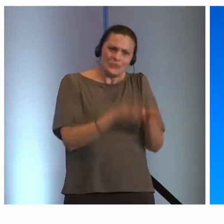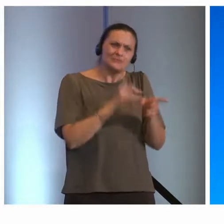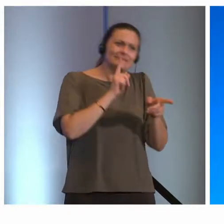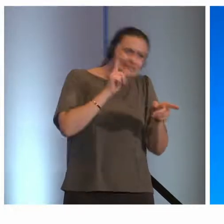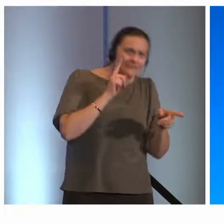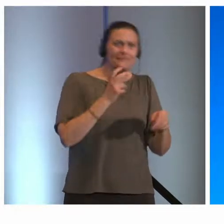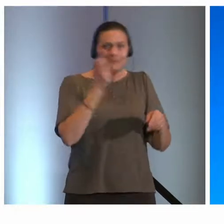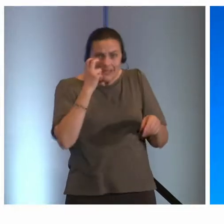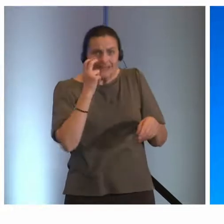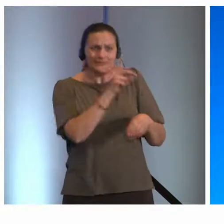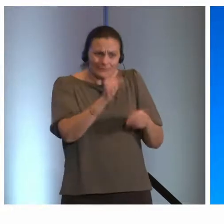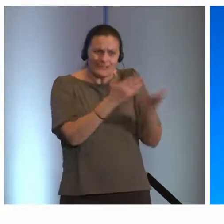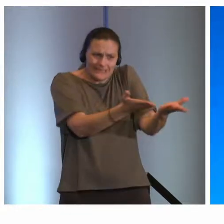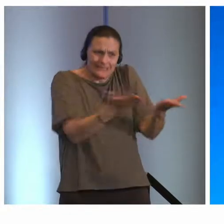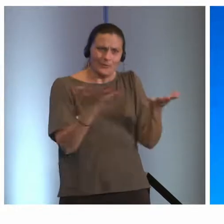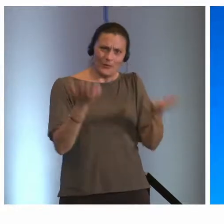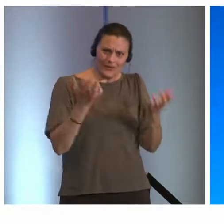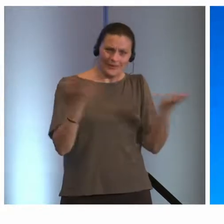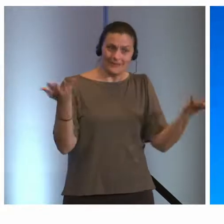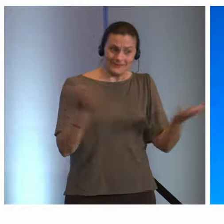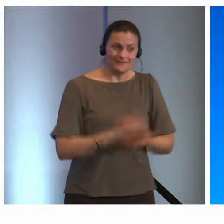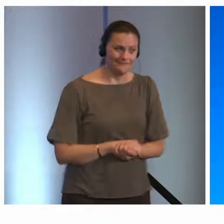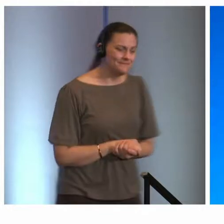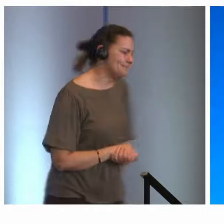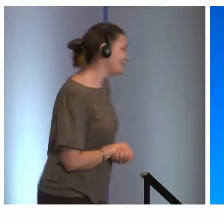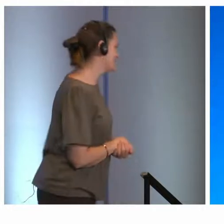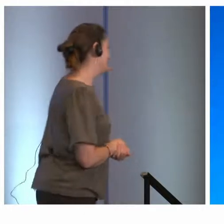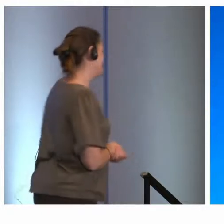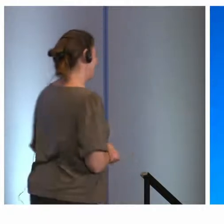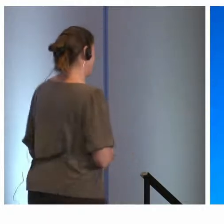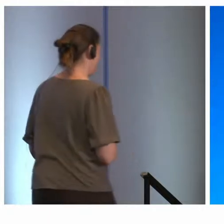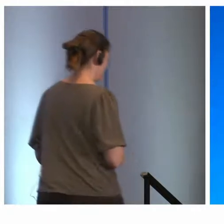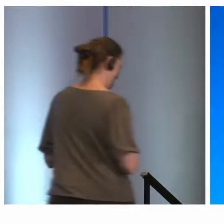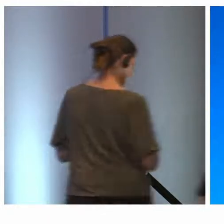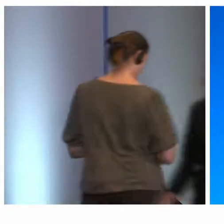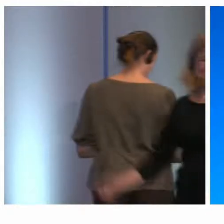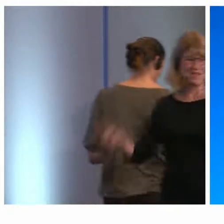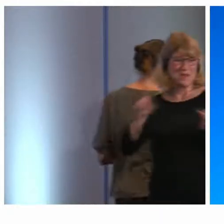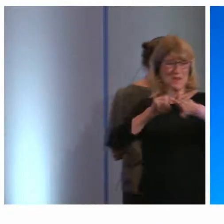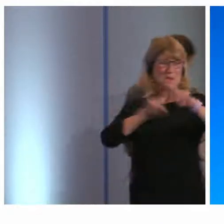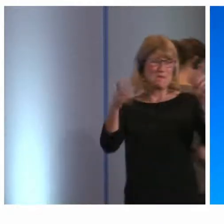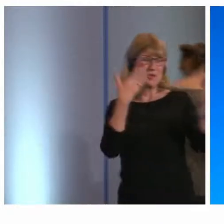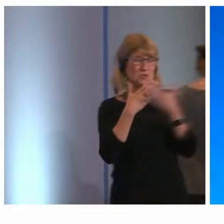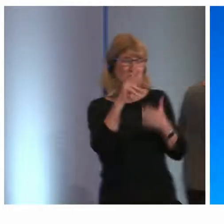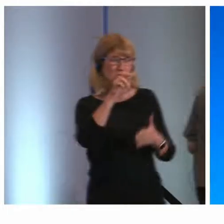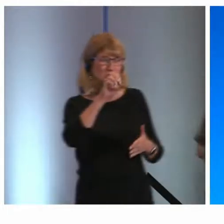have some disability, you want to see them represented authentically. -- Tari: So happily there is